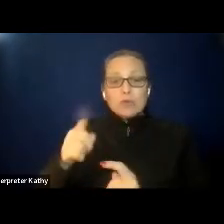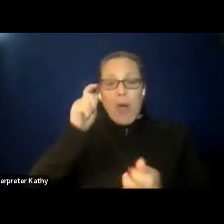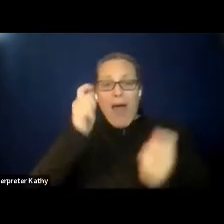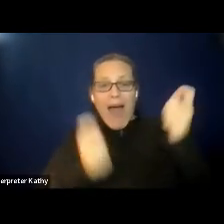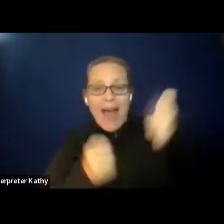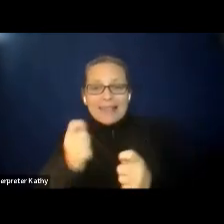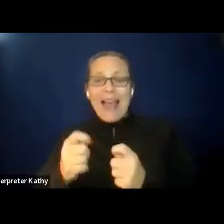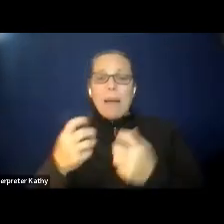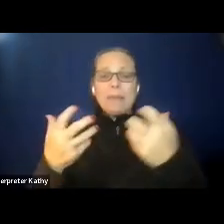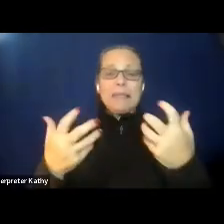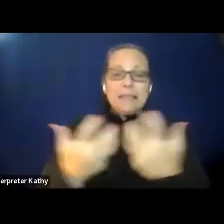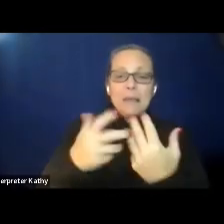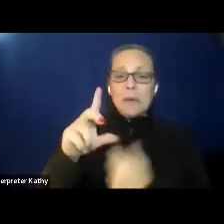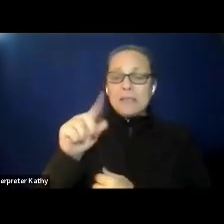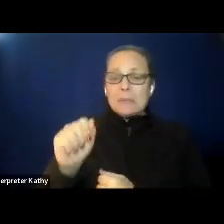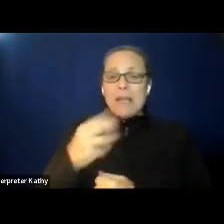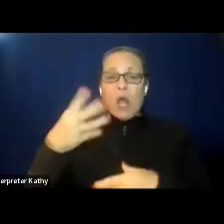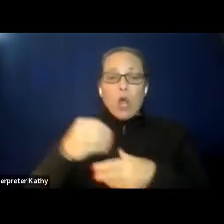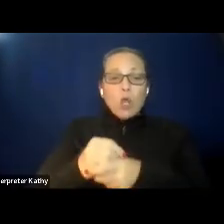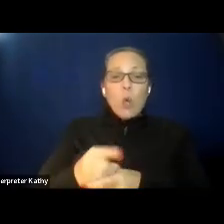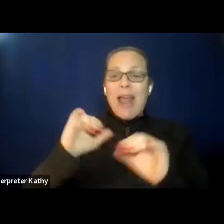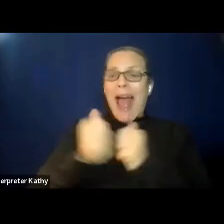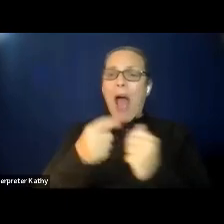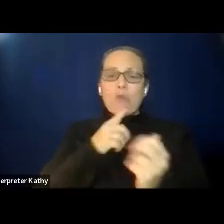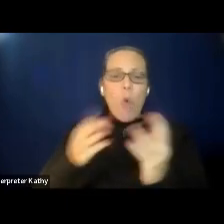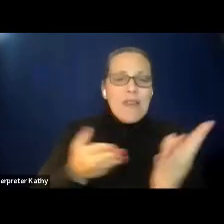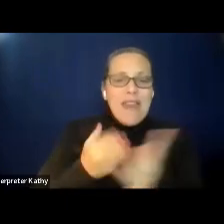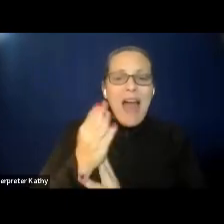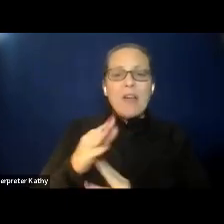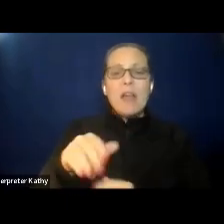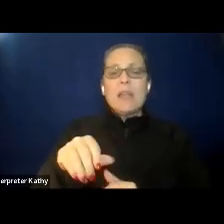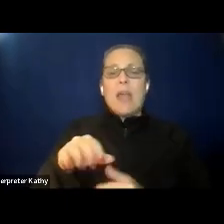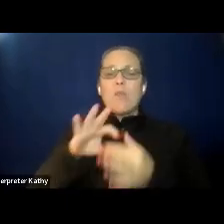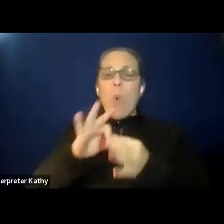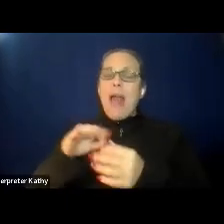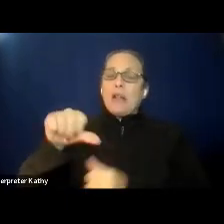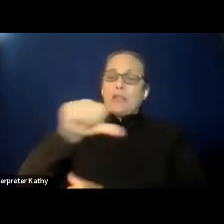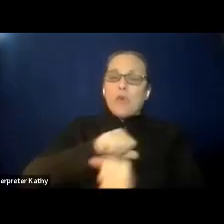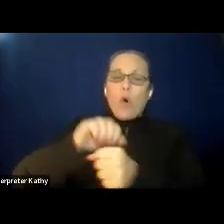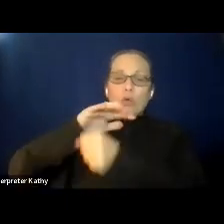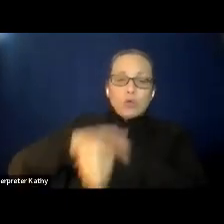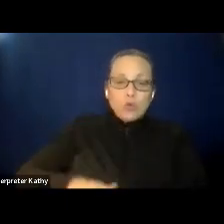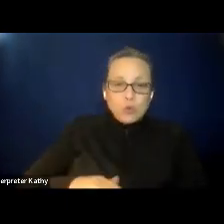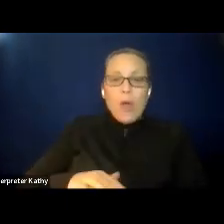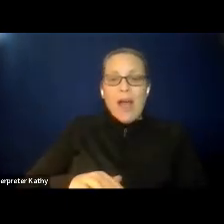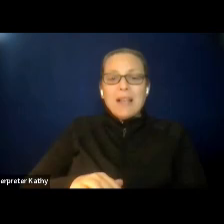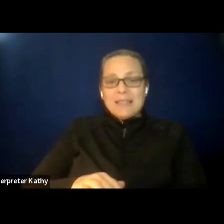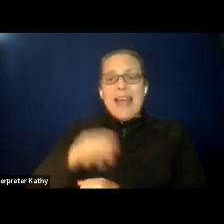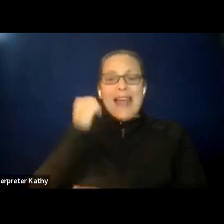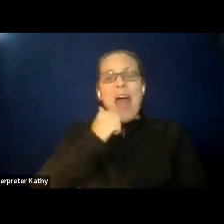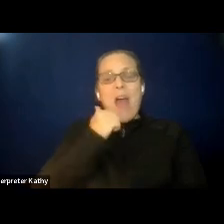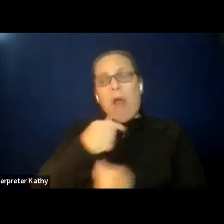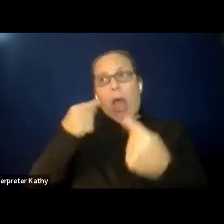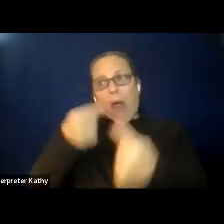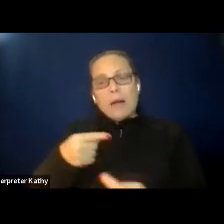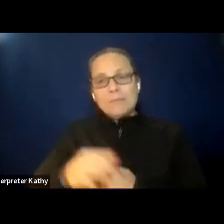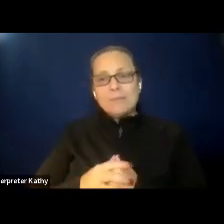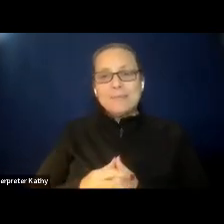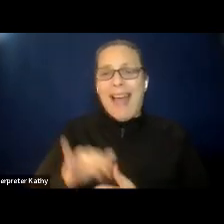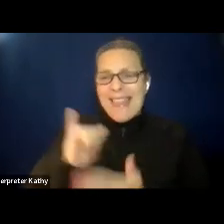community. A coherent disability identity is believed to help individuals adapt to disabilities including navigating related social stresses and